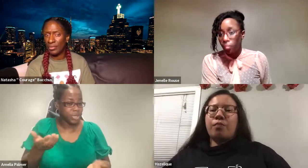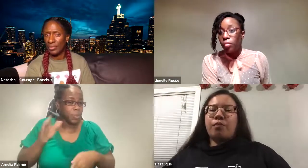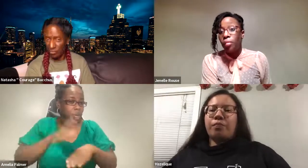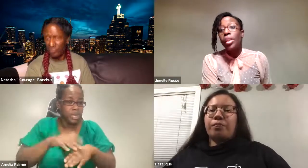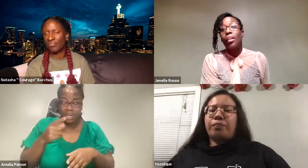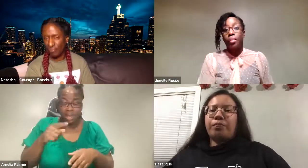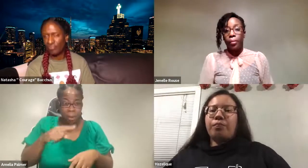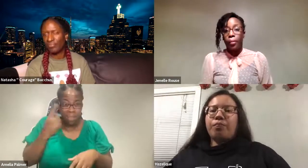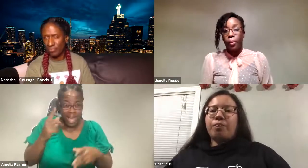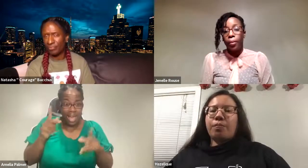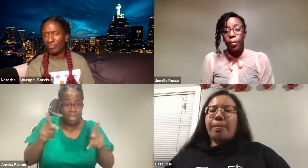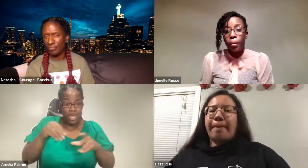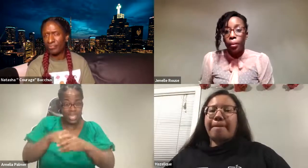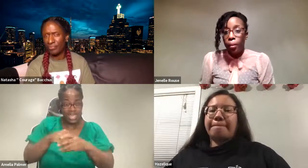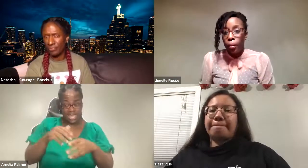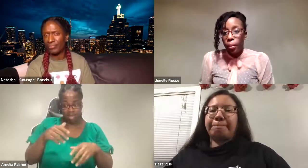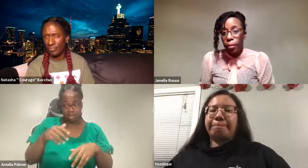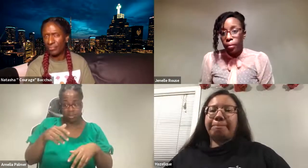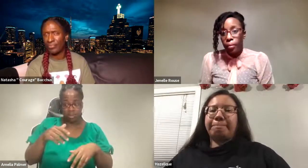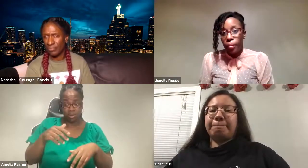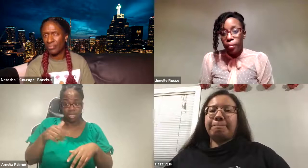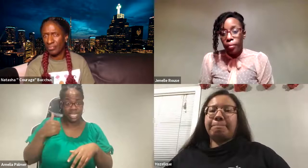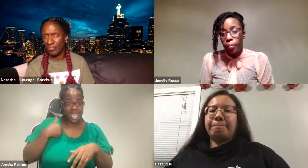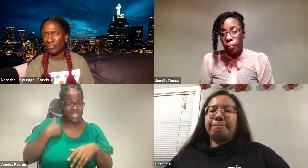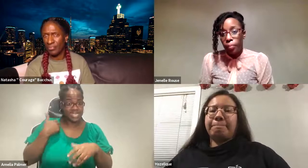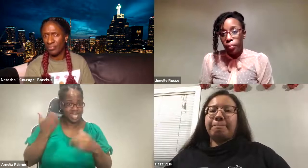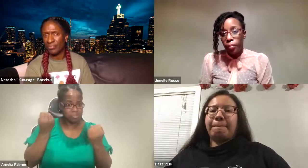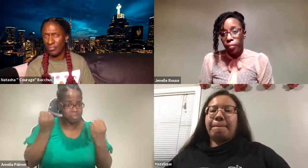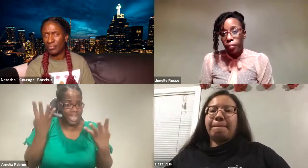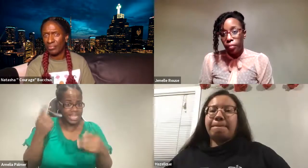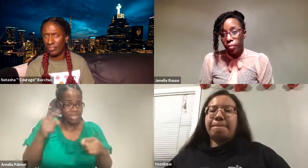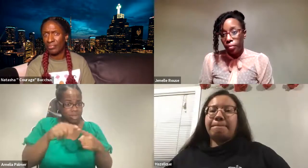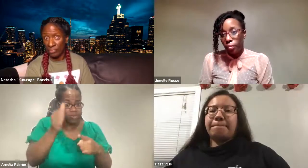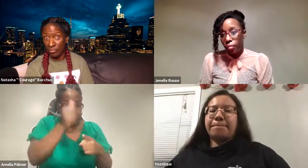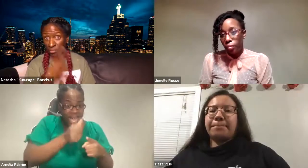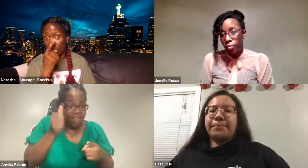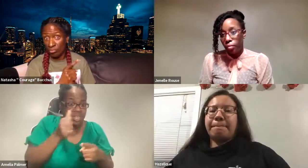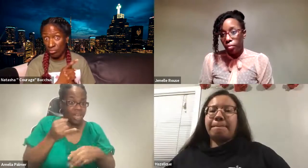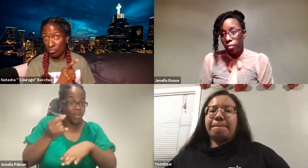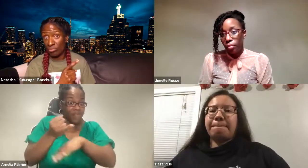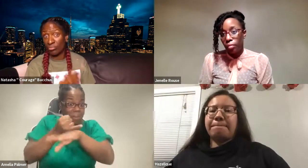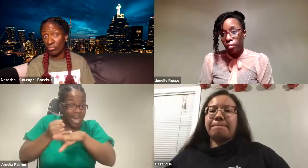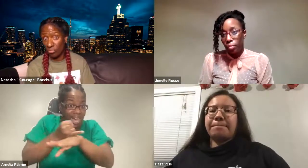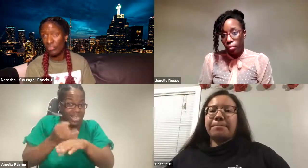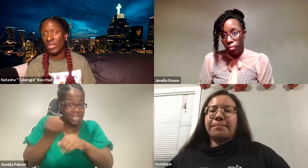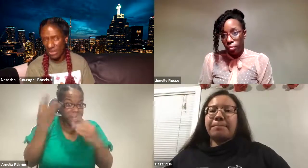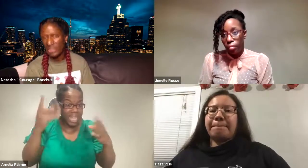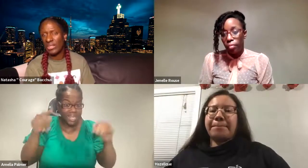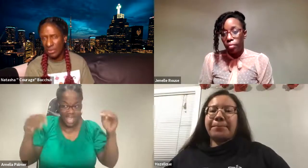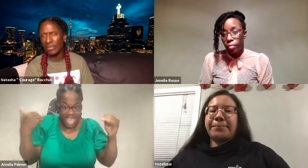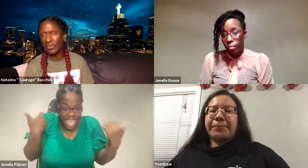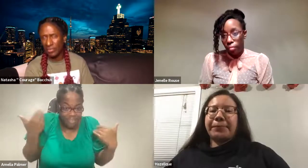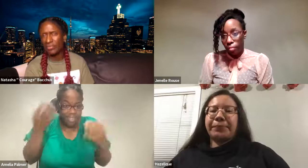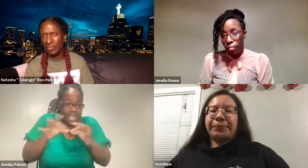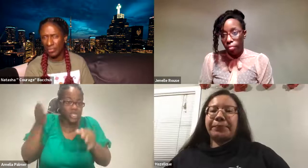because it also applies to where i am now. black people in canada, from africa or from the islands